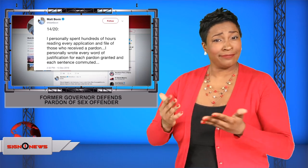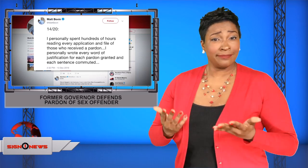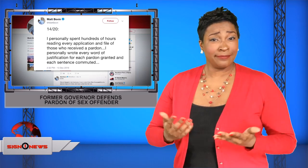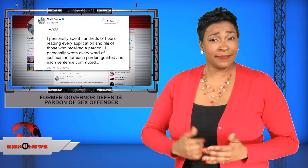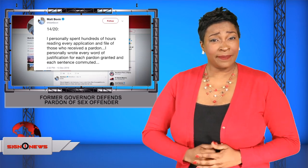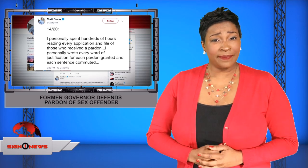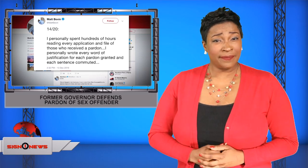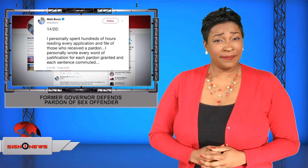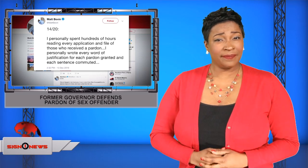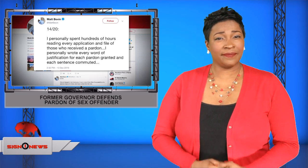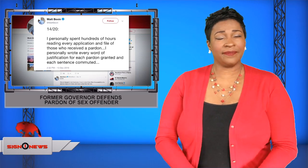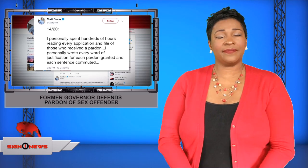those who received a pardon."